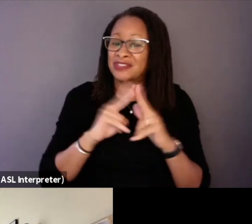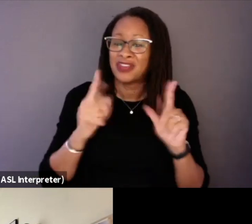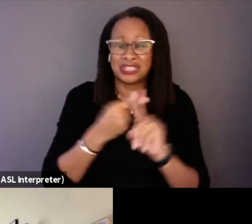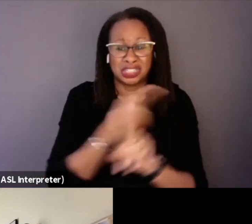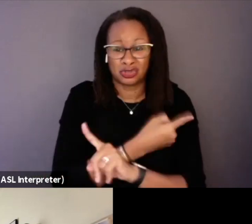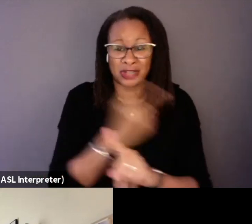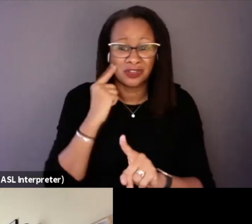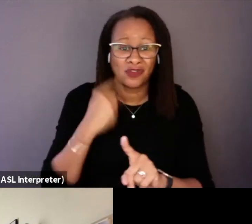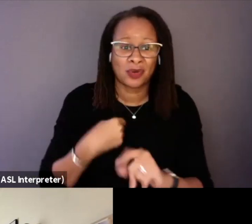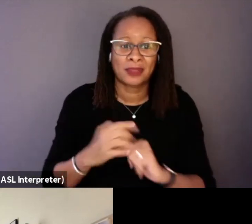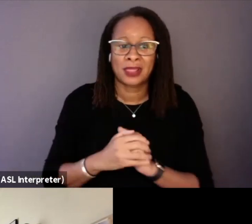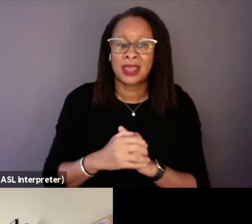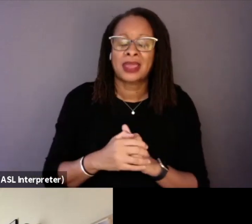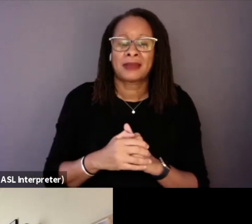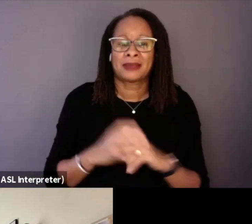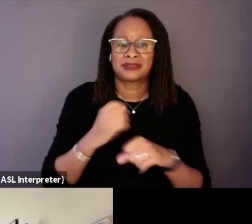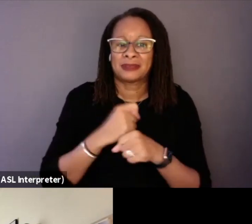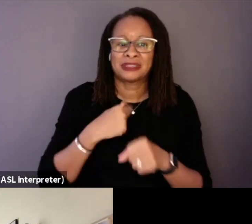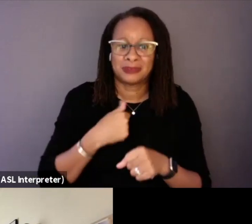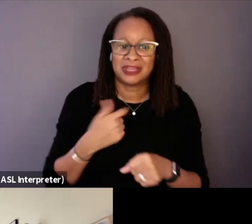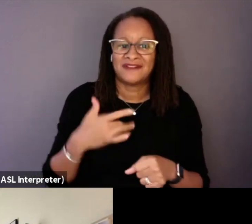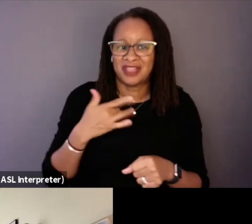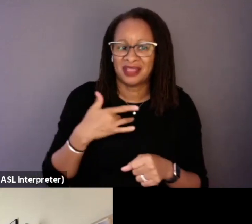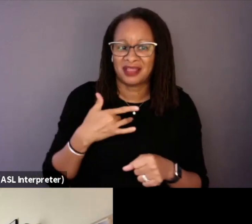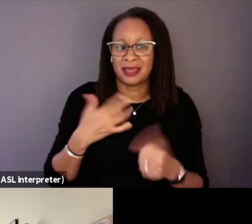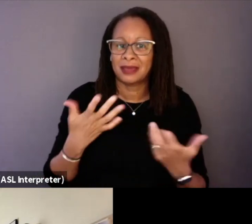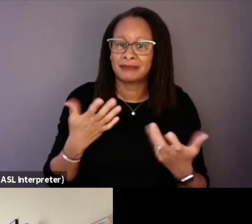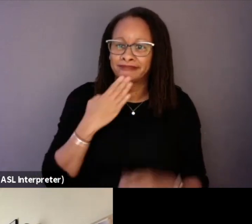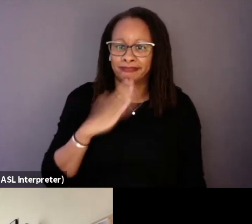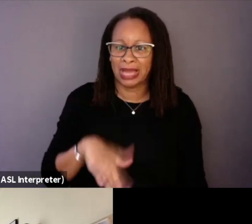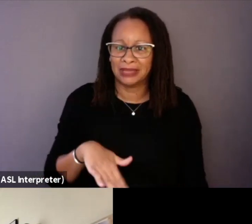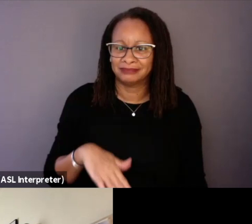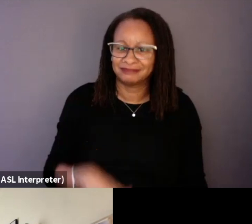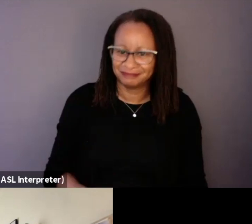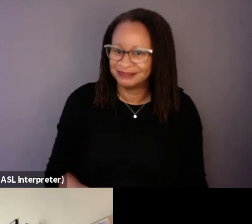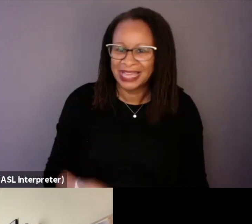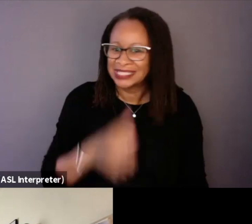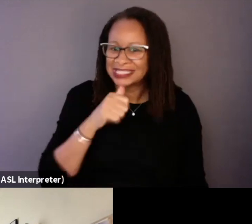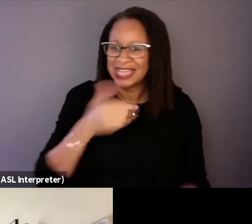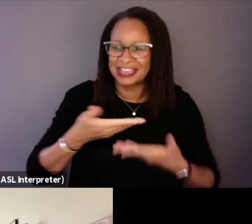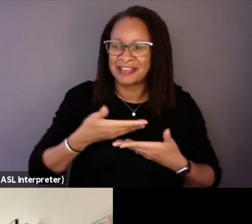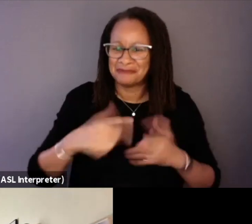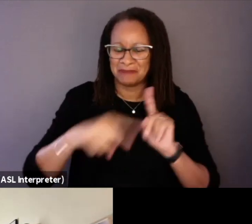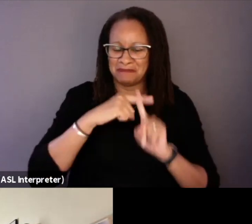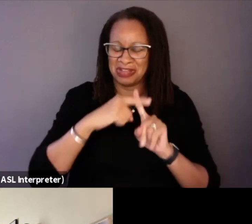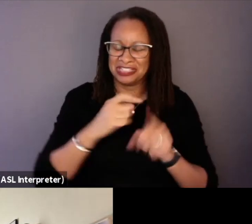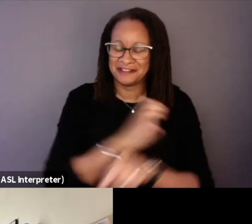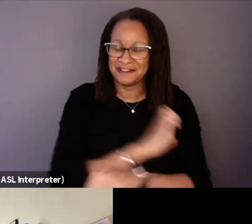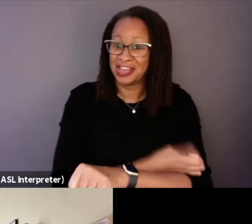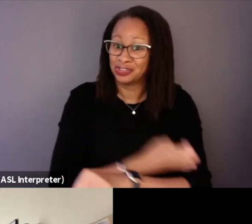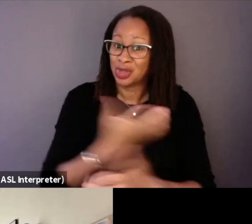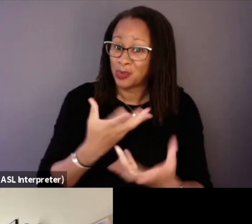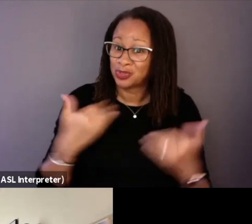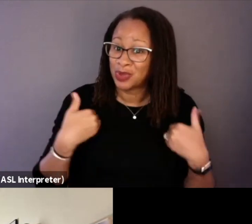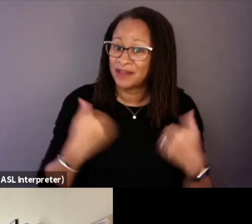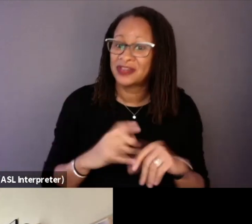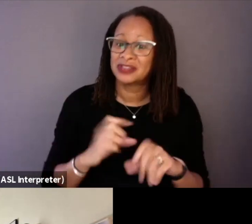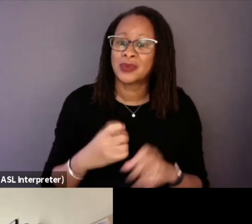because it was making me feel bad. It was not making me feel good. So I said to myself, you know,